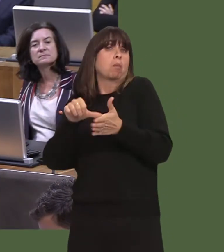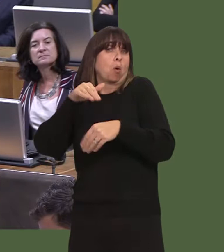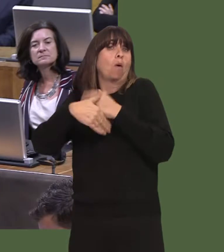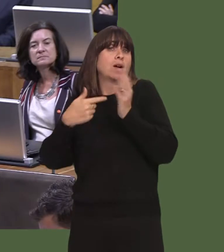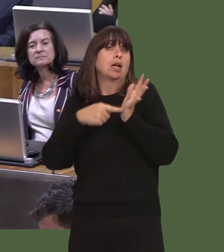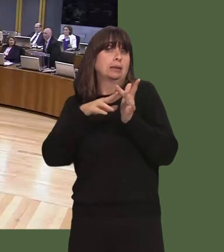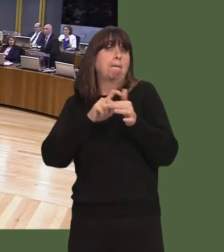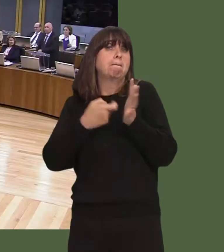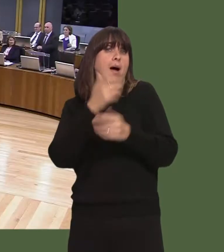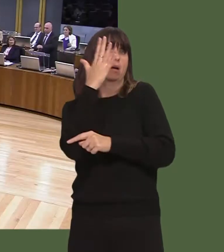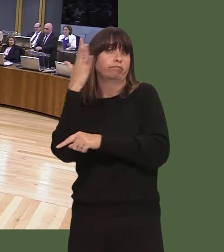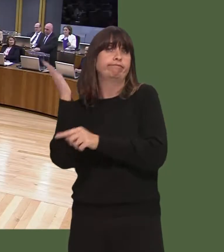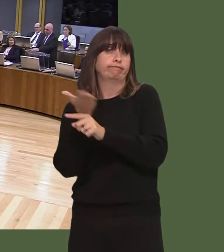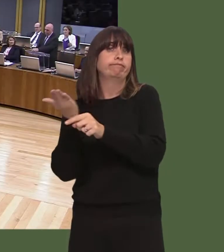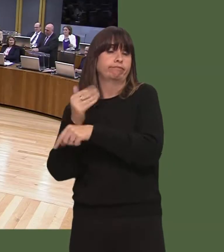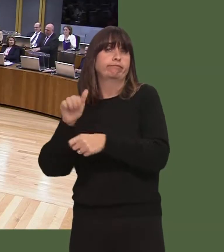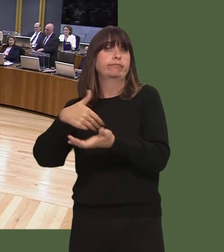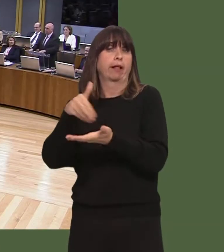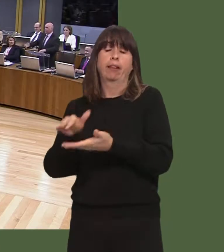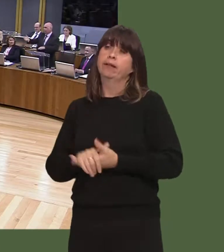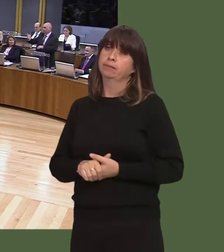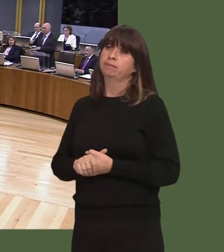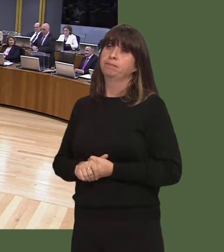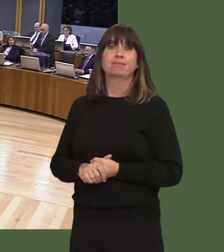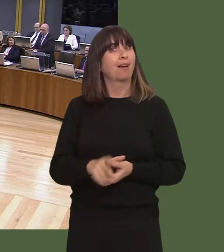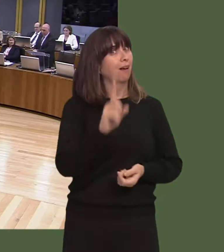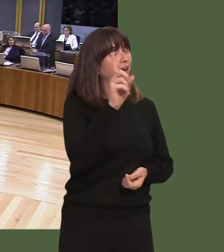Paul Davies AM: Well, I put it to you, First Minister, there is a theme here, when it comes